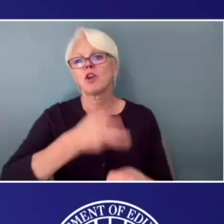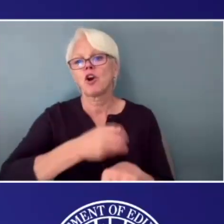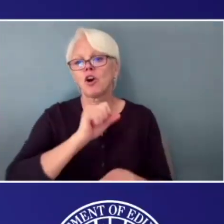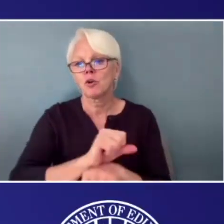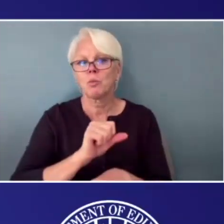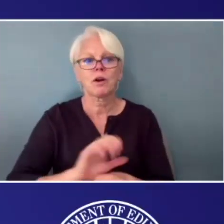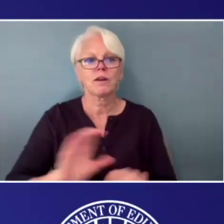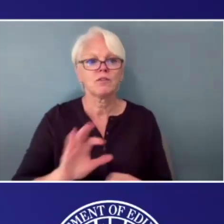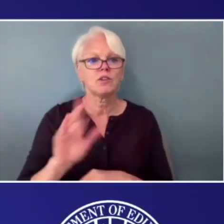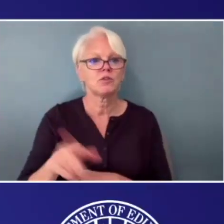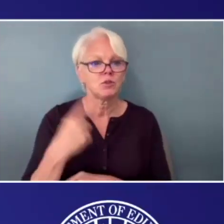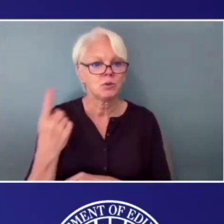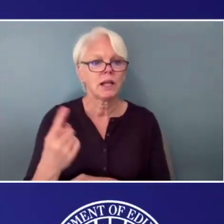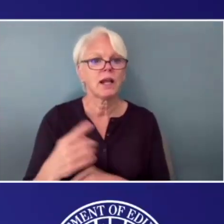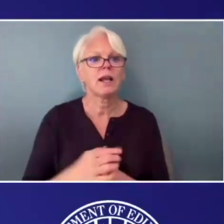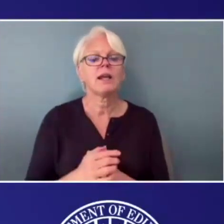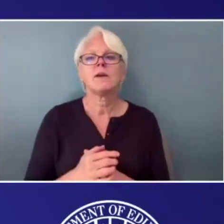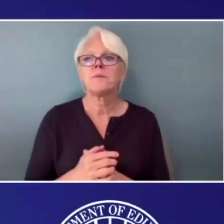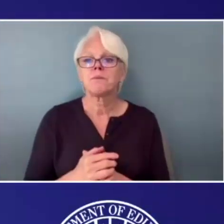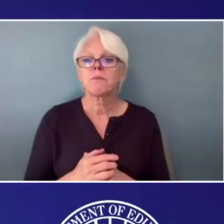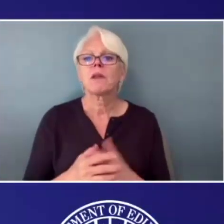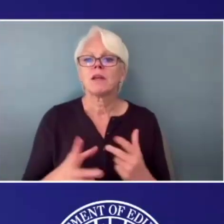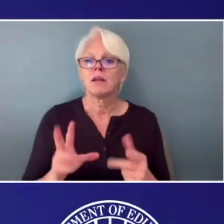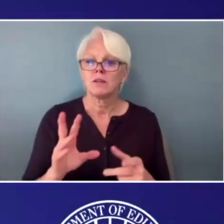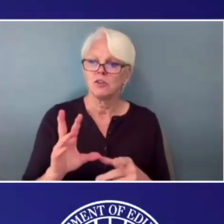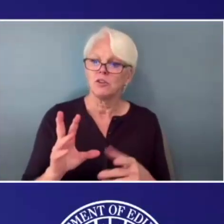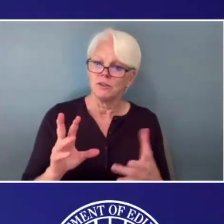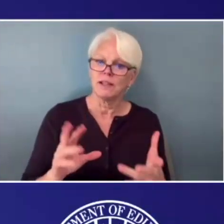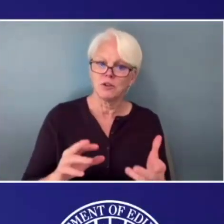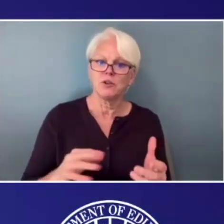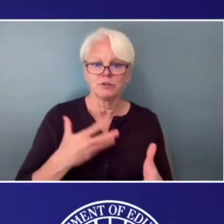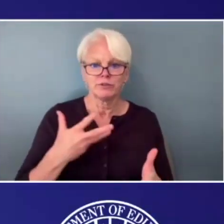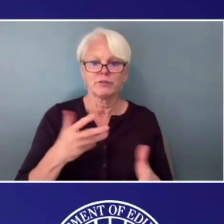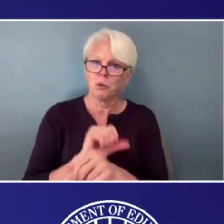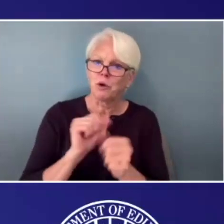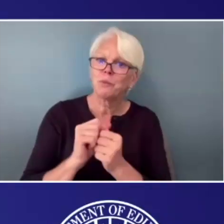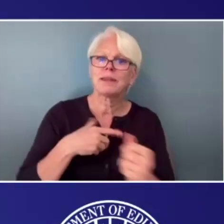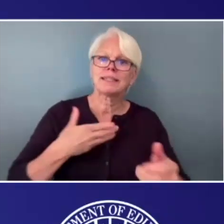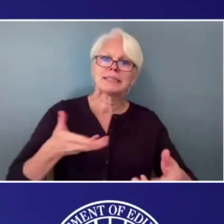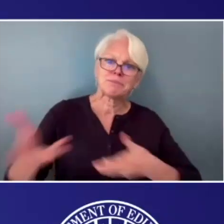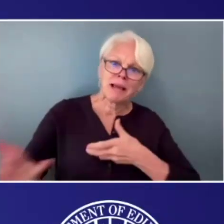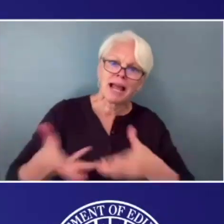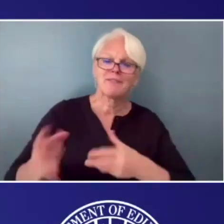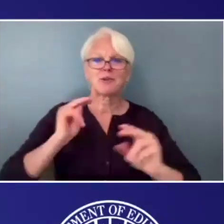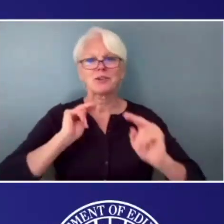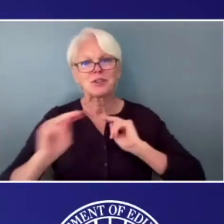Working with us, trying to go back and forth, negotiating the language back and